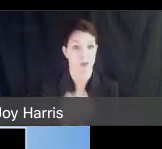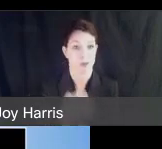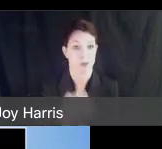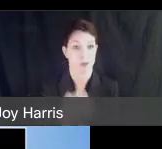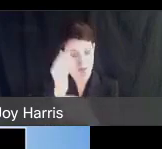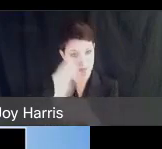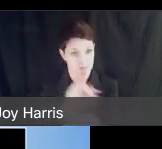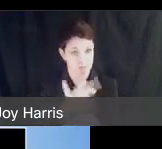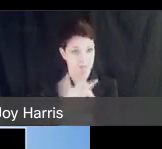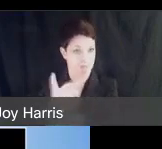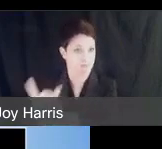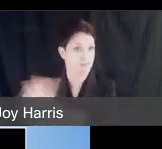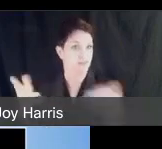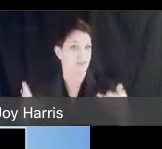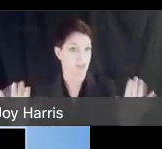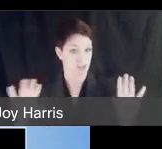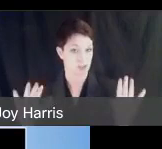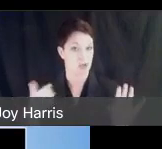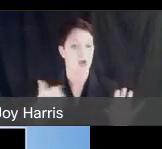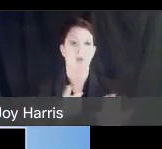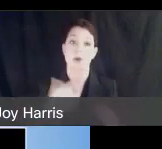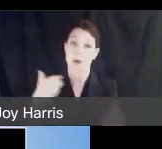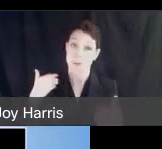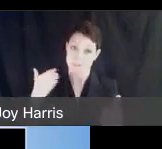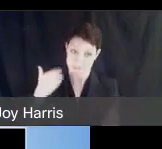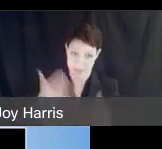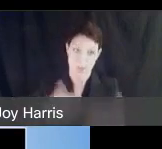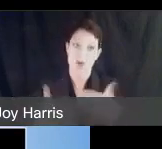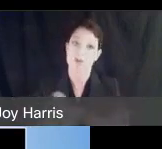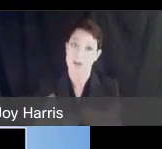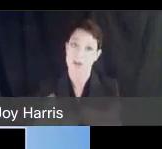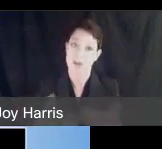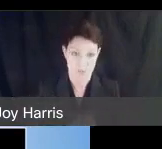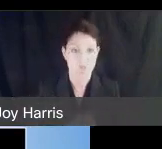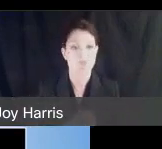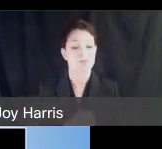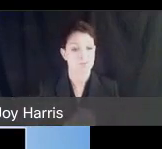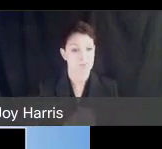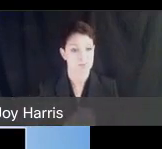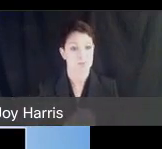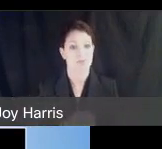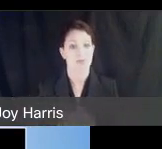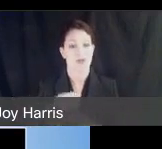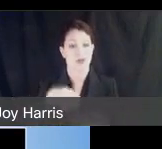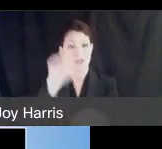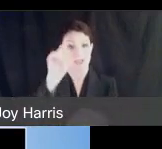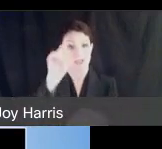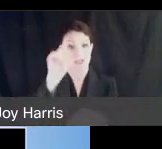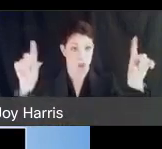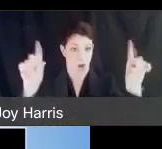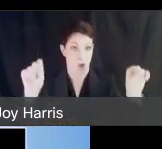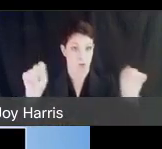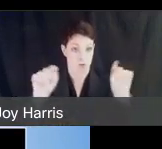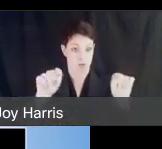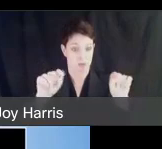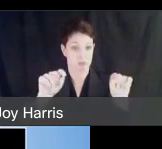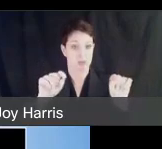So we are making progress. You can see from the top row on this graphic that as of Tuesday afternoon,